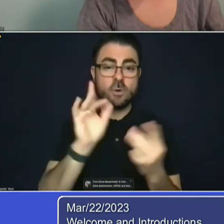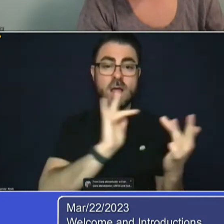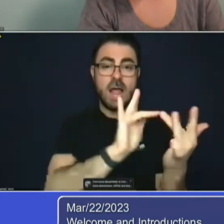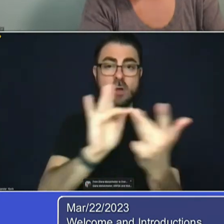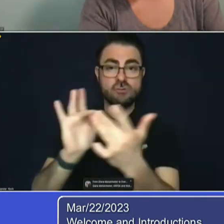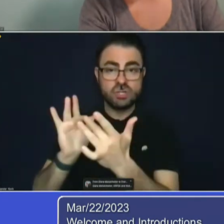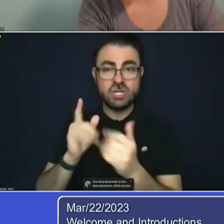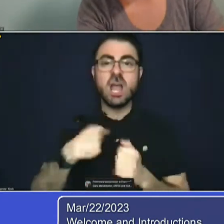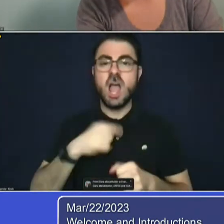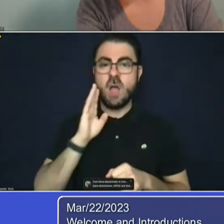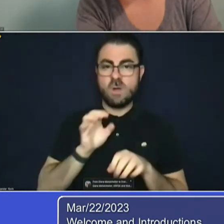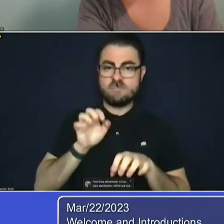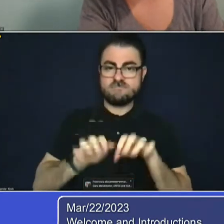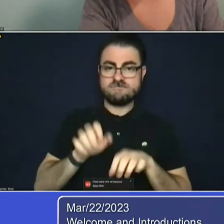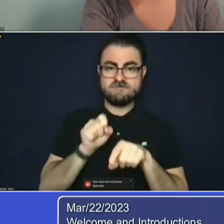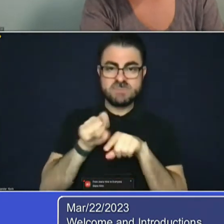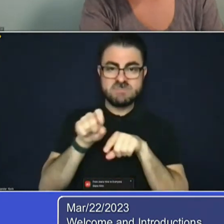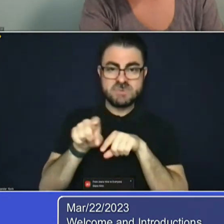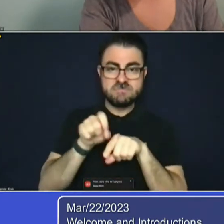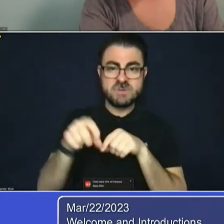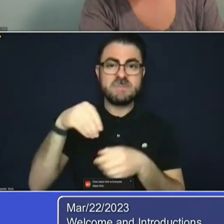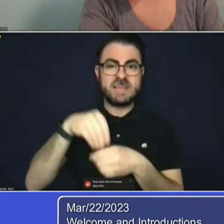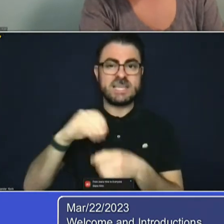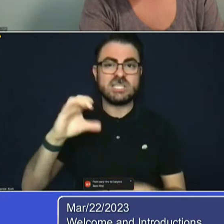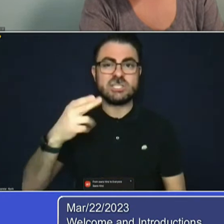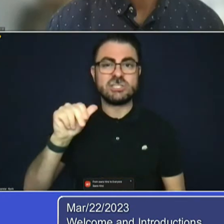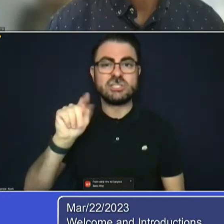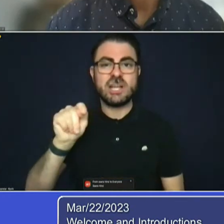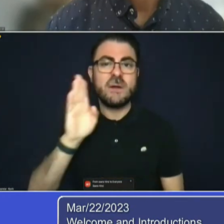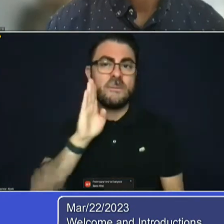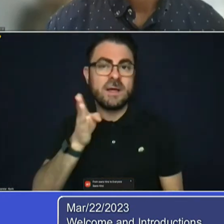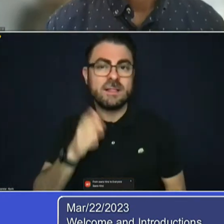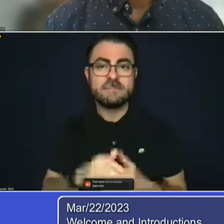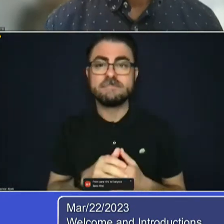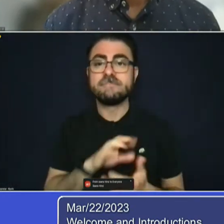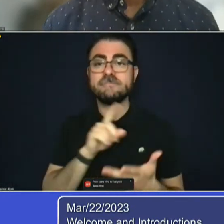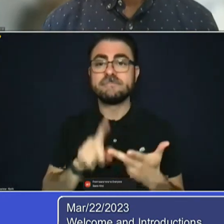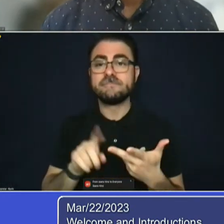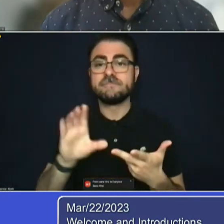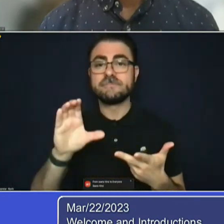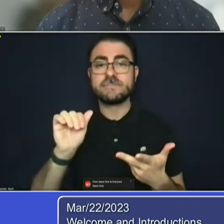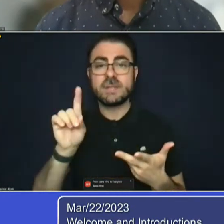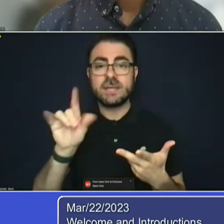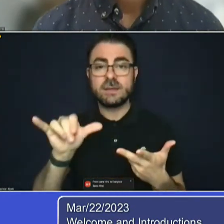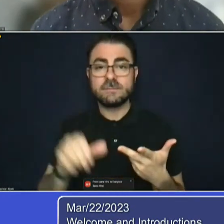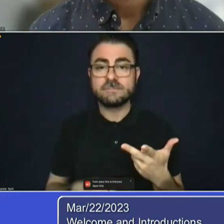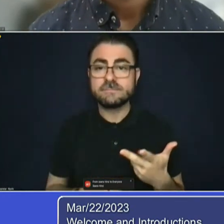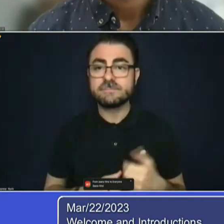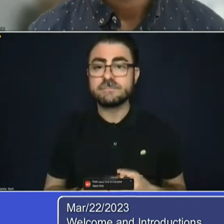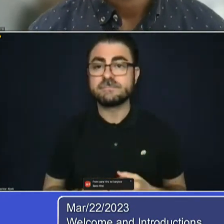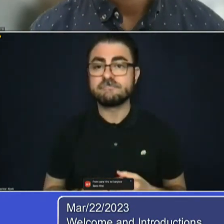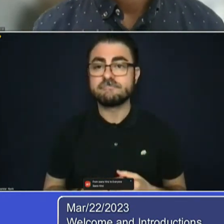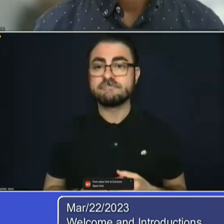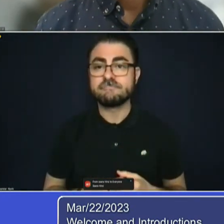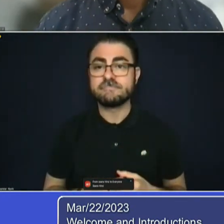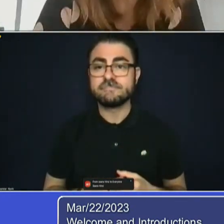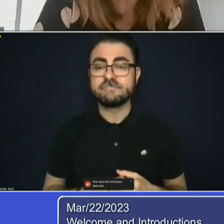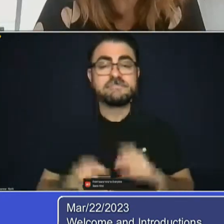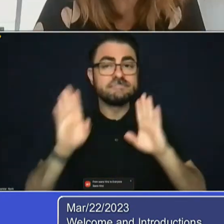THE PCEF TEAM ON OUTREACH, I'LL BE TYPING SOME THINGS IN THE